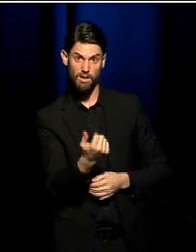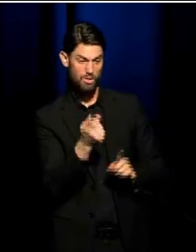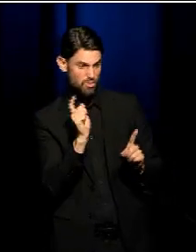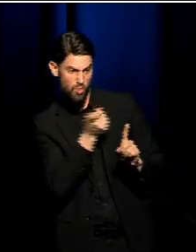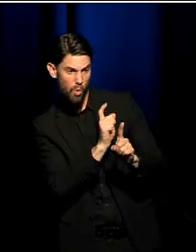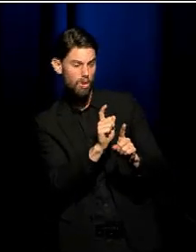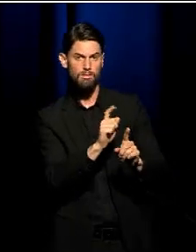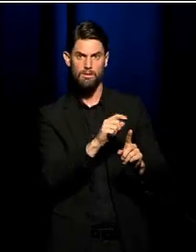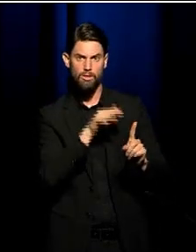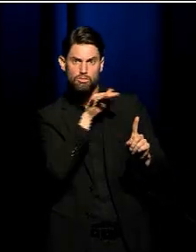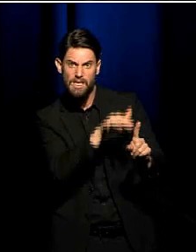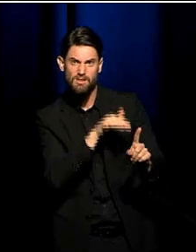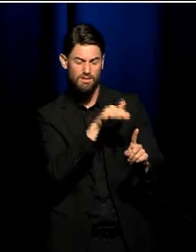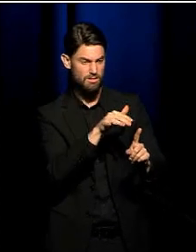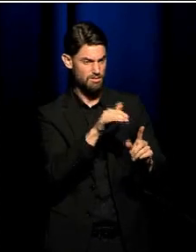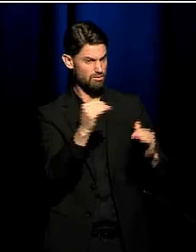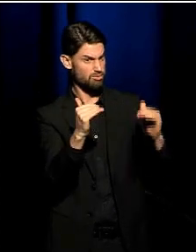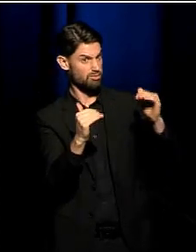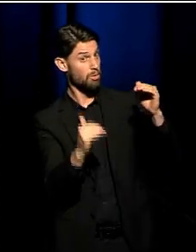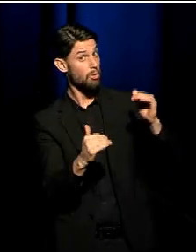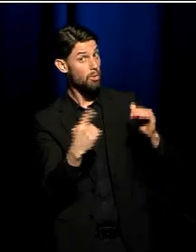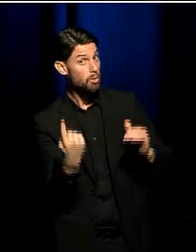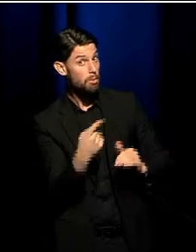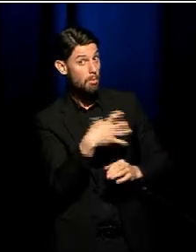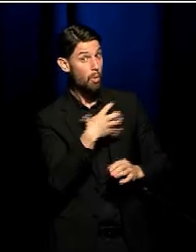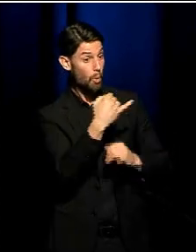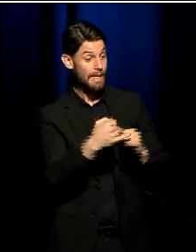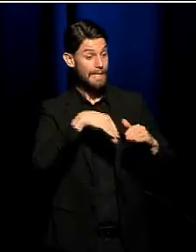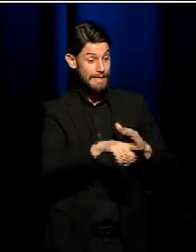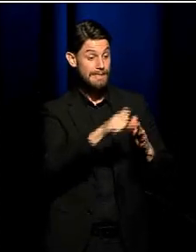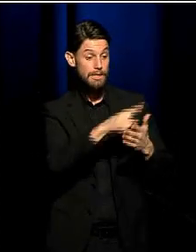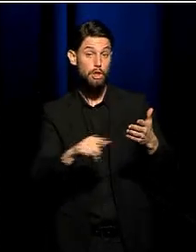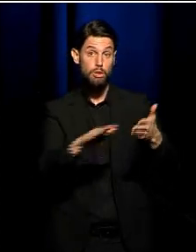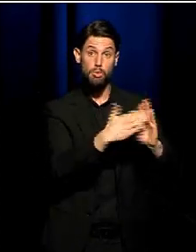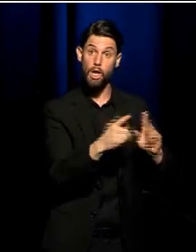higher rates these include young people, people with profound or severe